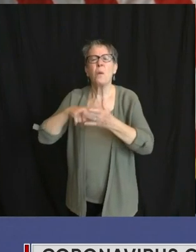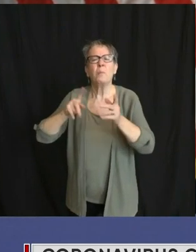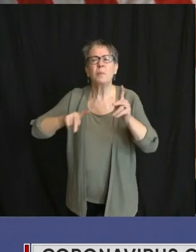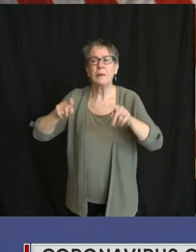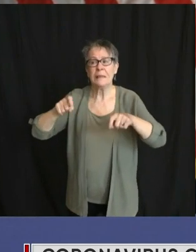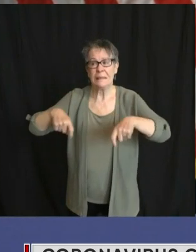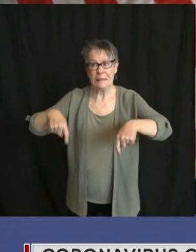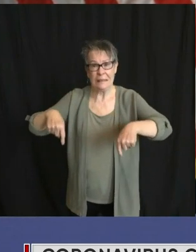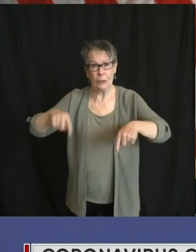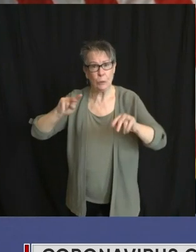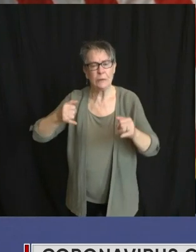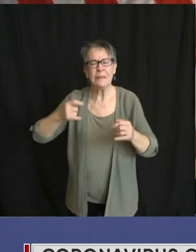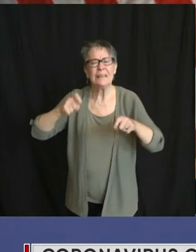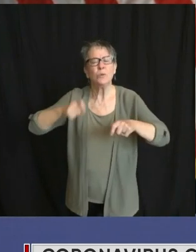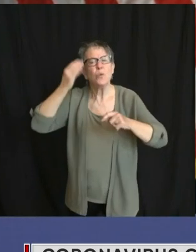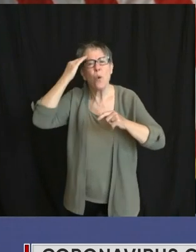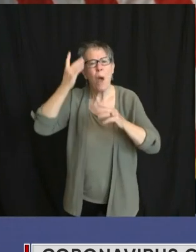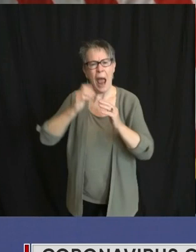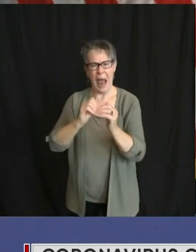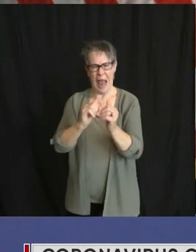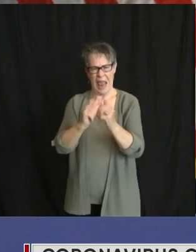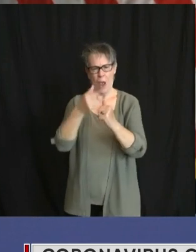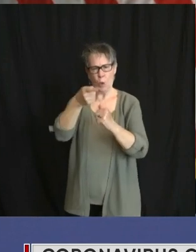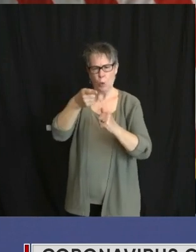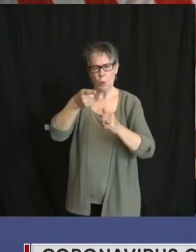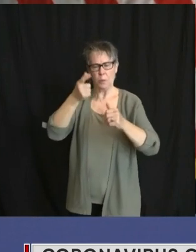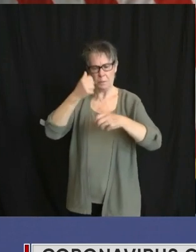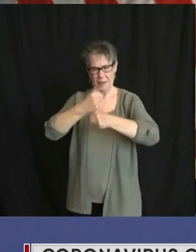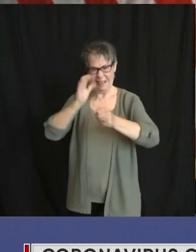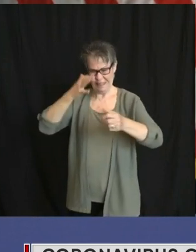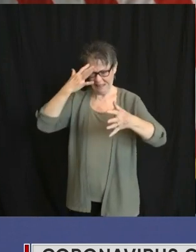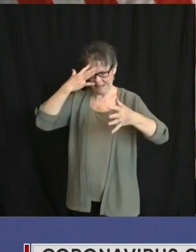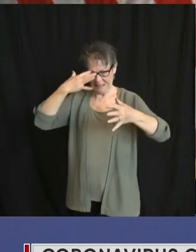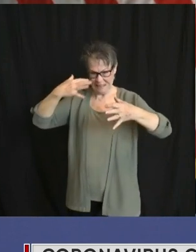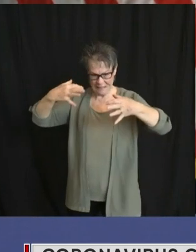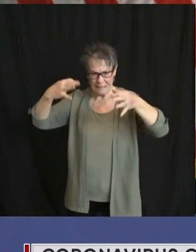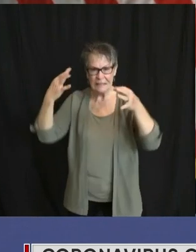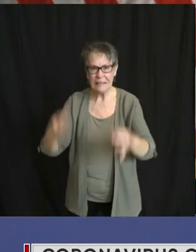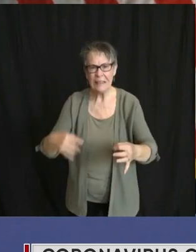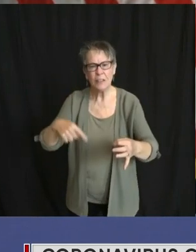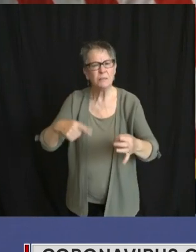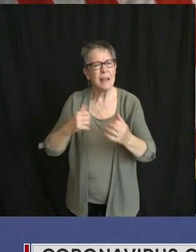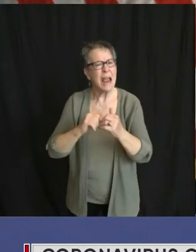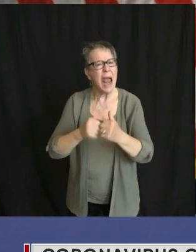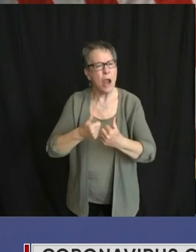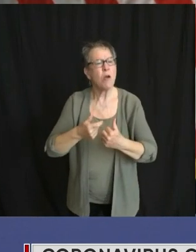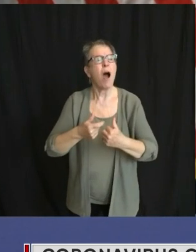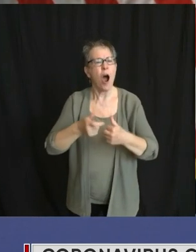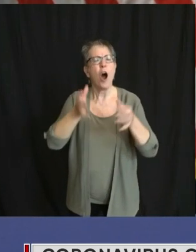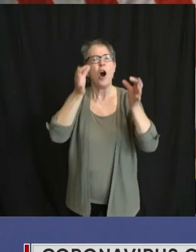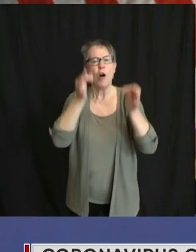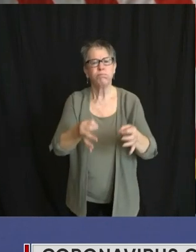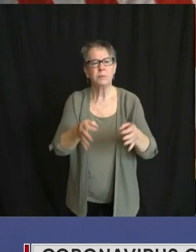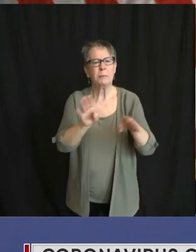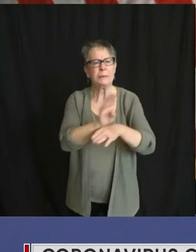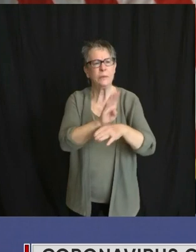KNOW, DOES THIS SEND A SIGNAL THAT YOU ARE NOT ACTING IRRATIONALLY DO YOU THINK? I UNDERSTAND YOU ARE SAYING IT IS NOT FROM THE PUSHBACK YOU GOT, BUT I MEAN, WHAT IS